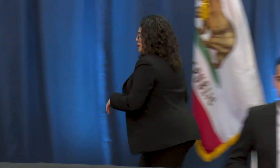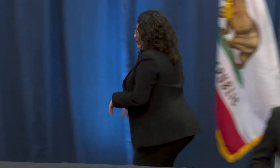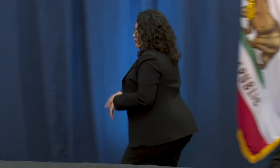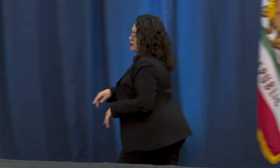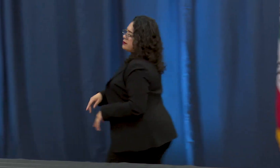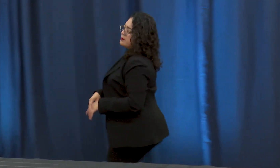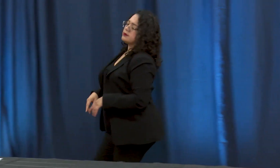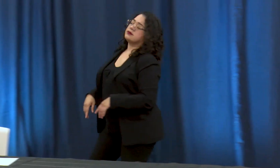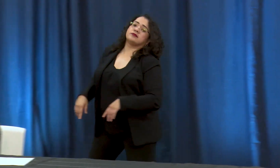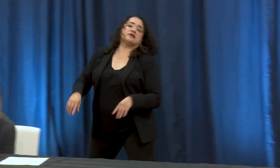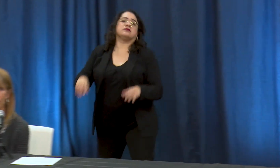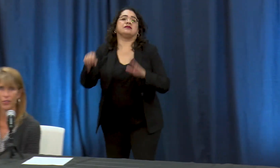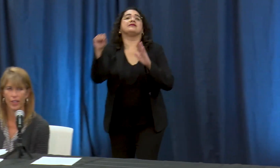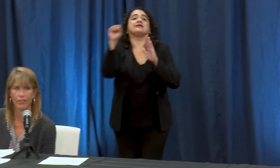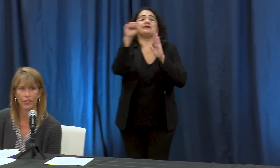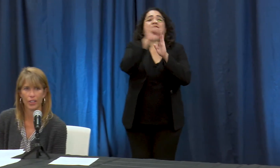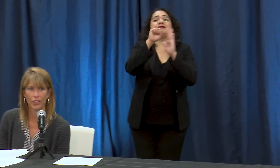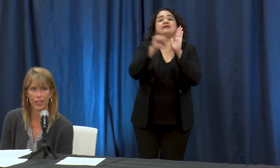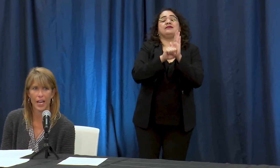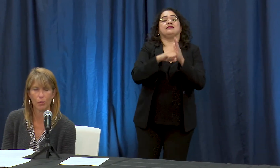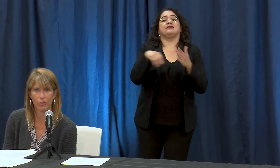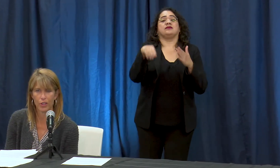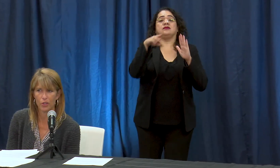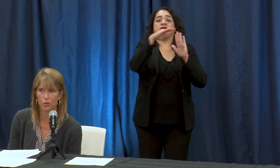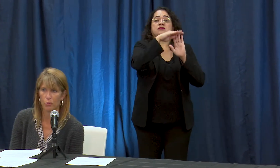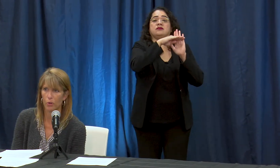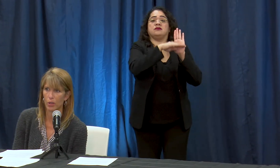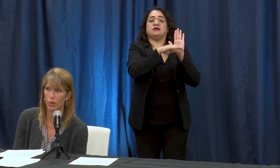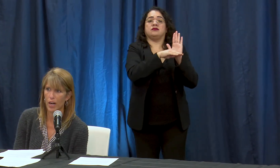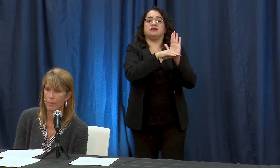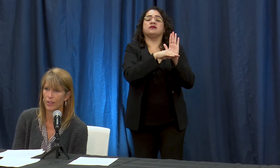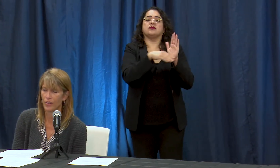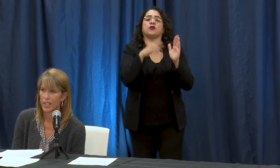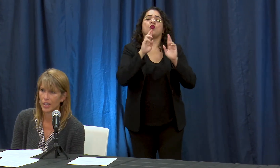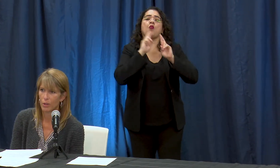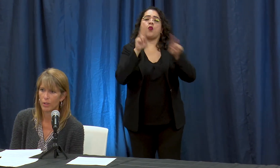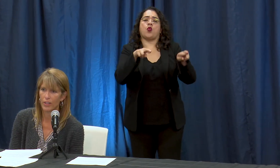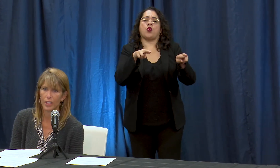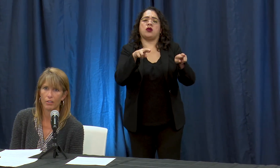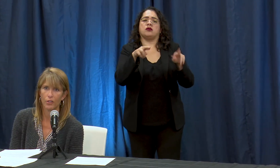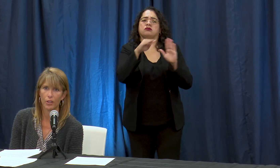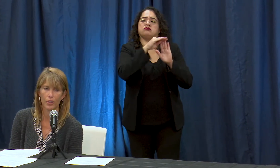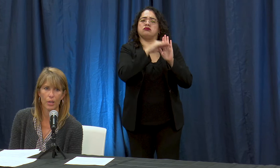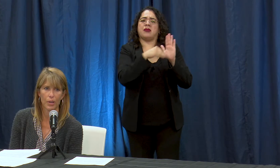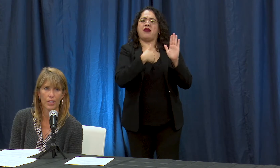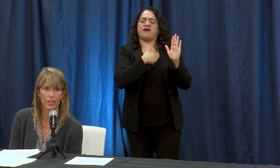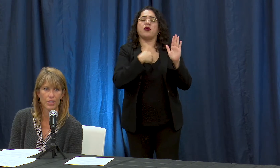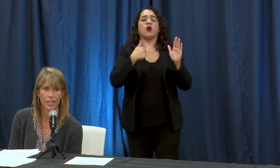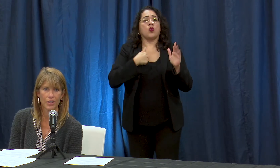the state and the state holds the facilities accountable for those reporting requirements. We work very closely with our partners and to